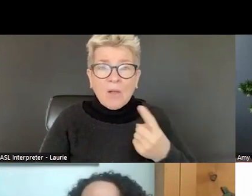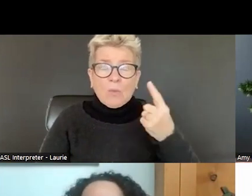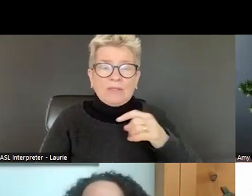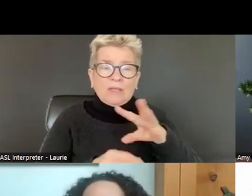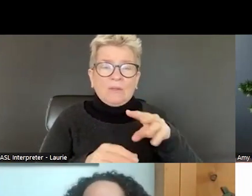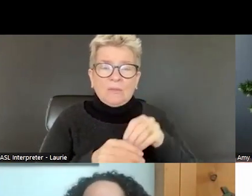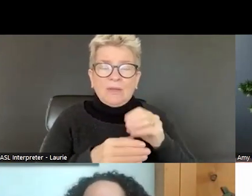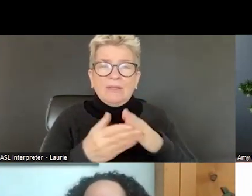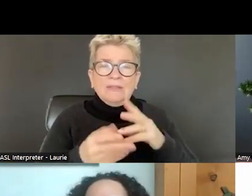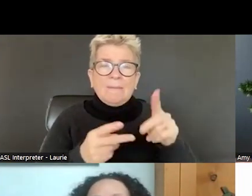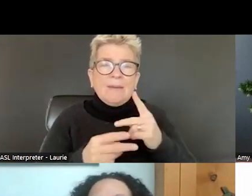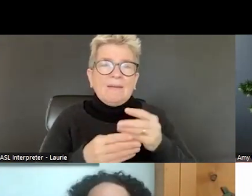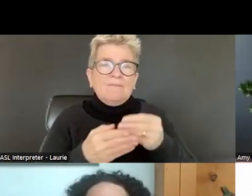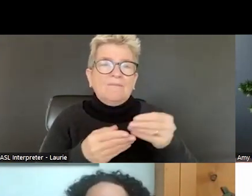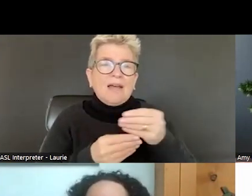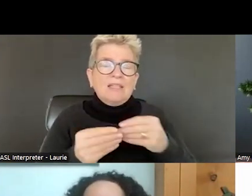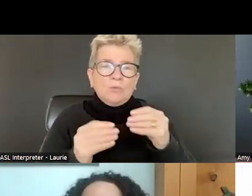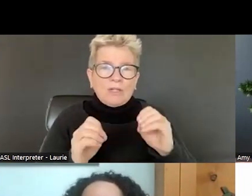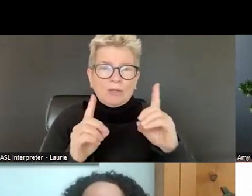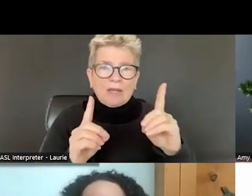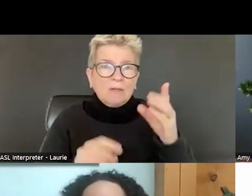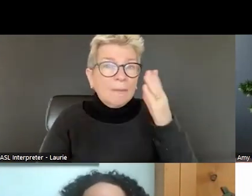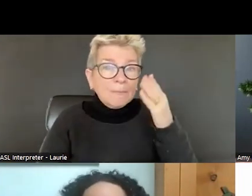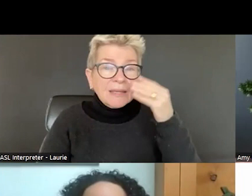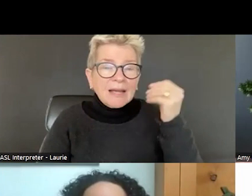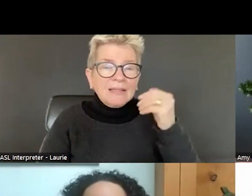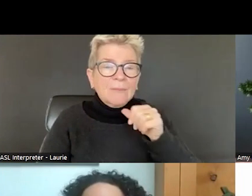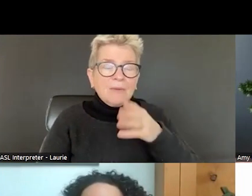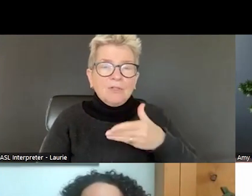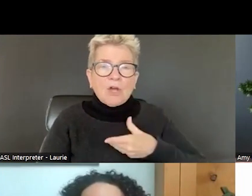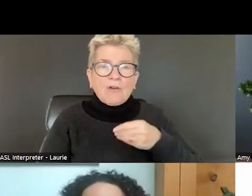of financial education because I am the daughter of an immigrant. My mom is from,